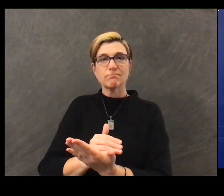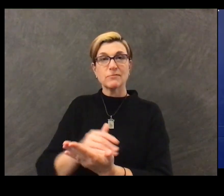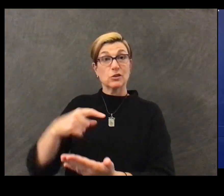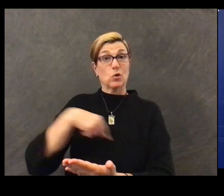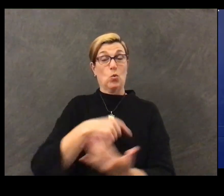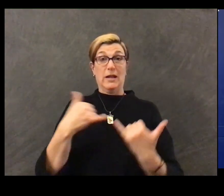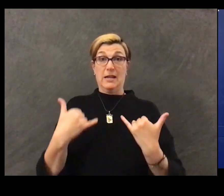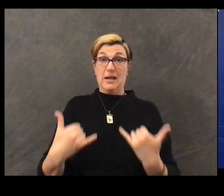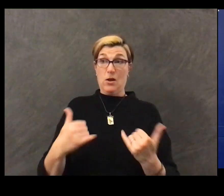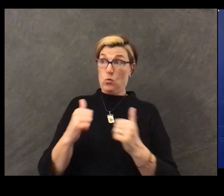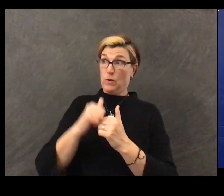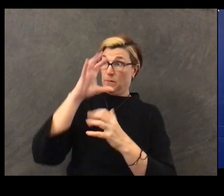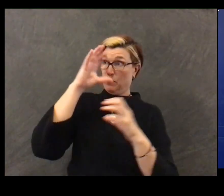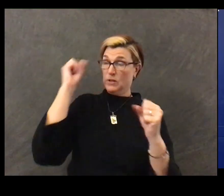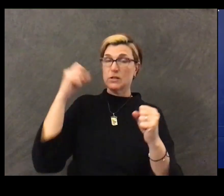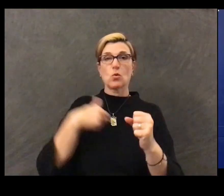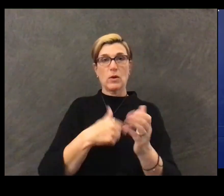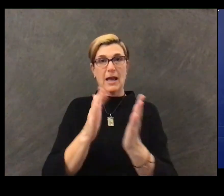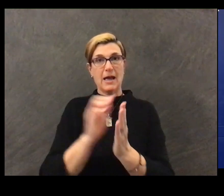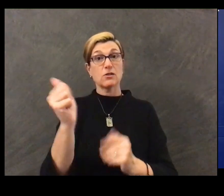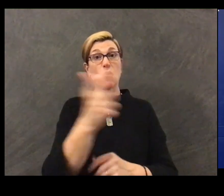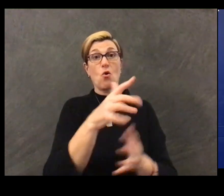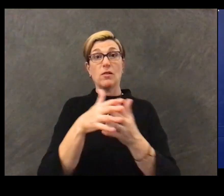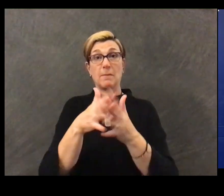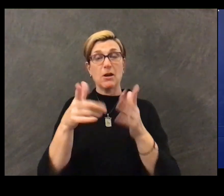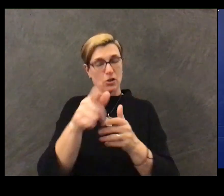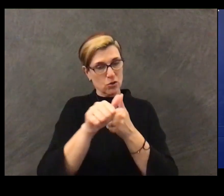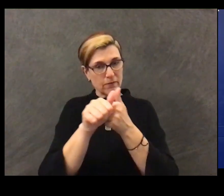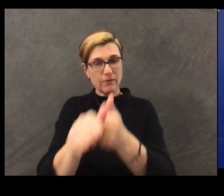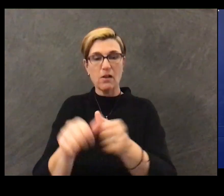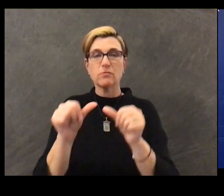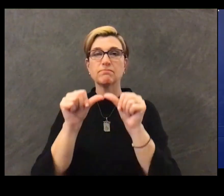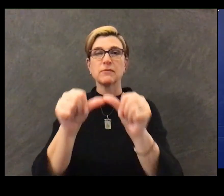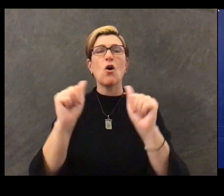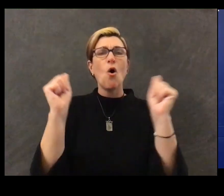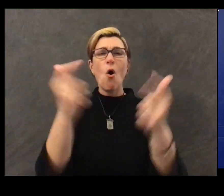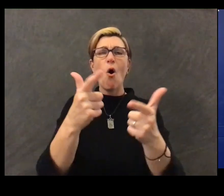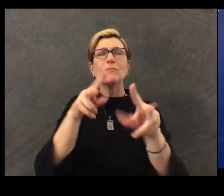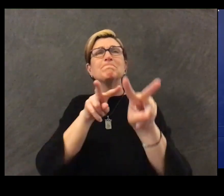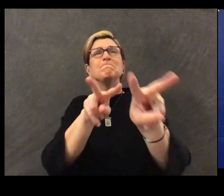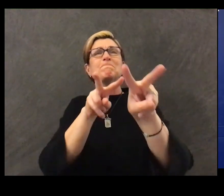the American people to continue onward we all want to reopen America and we